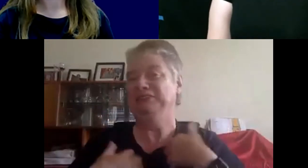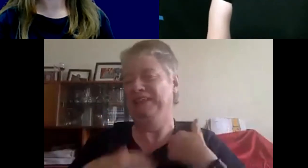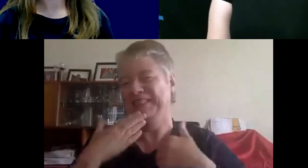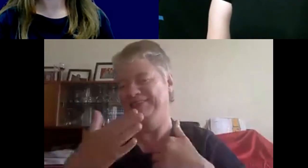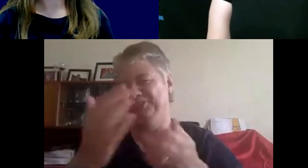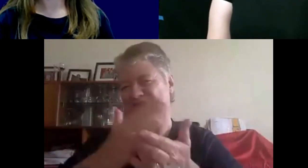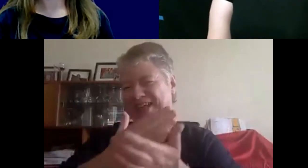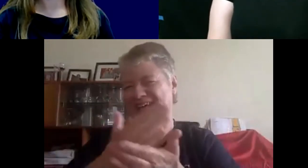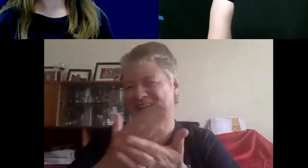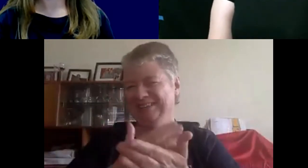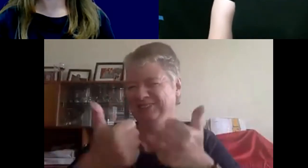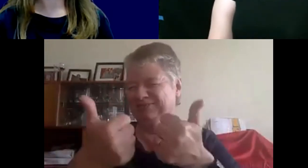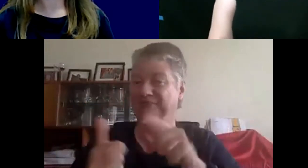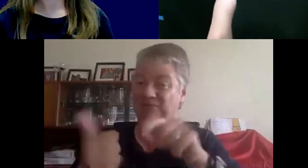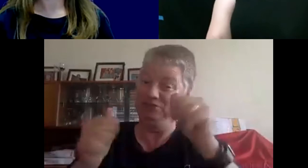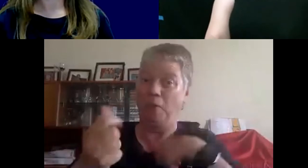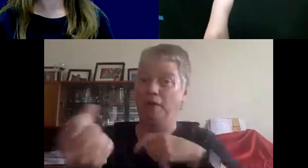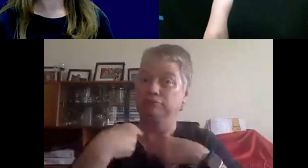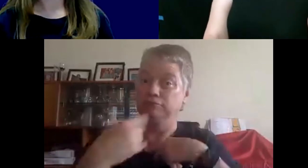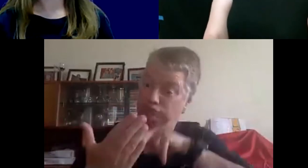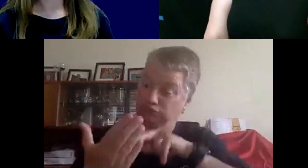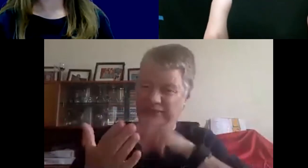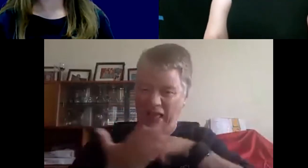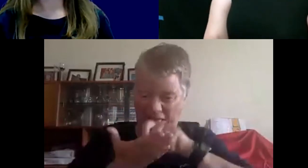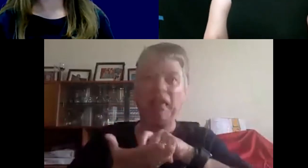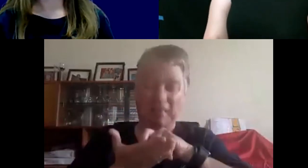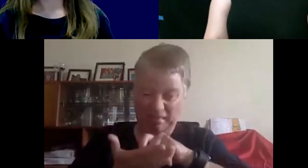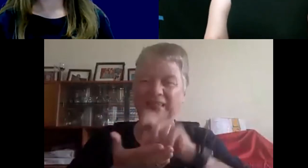fantastic. It gave me a good idea, so I'm excited to share that and read through it.